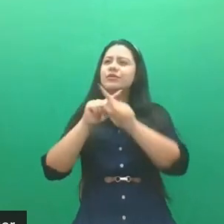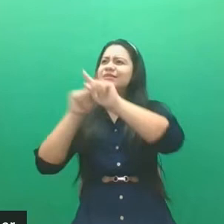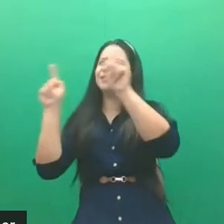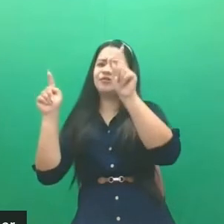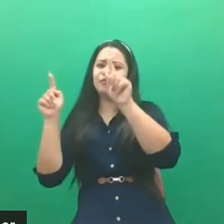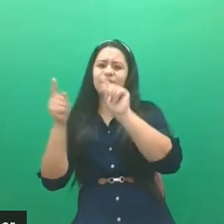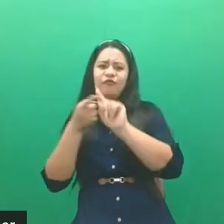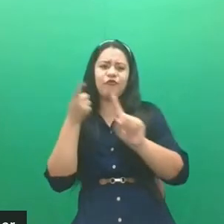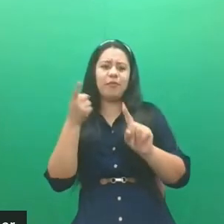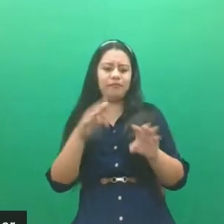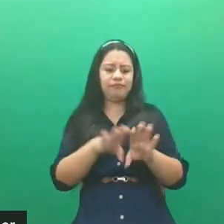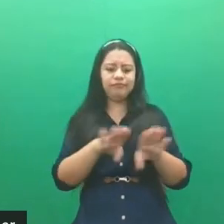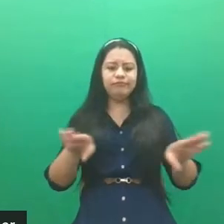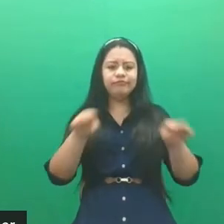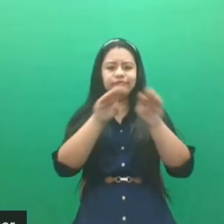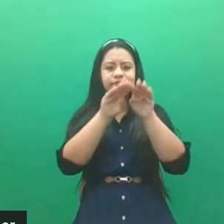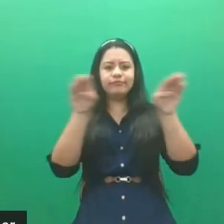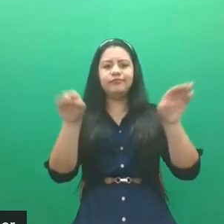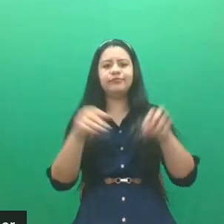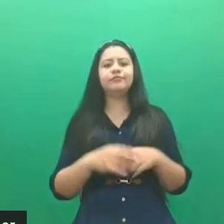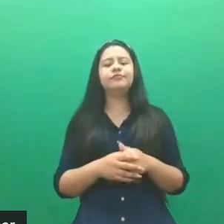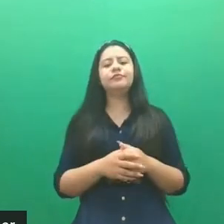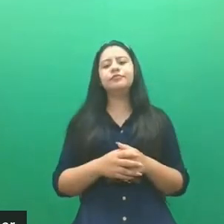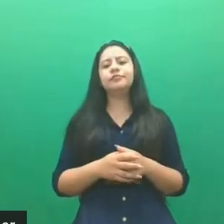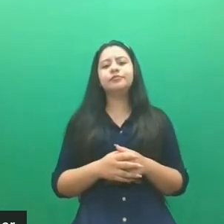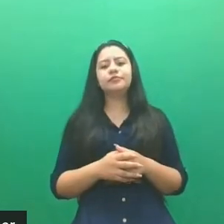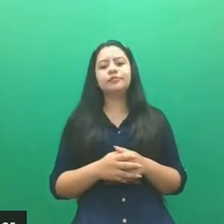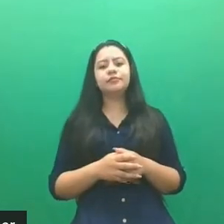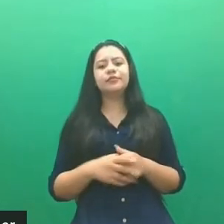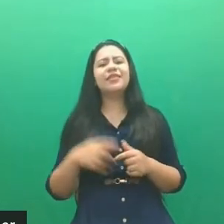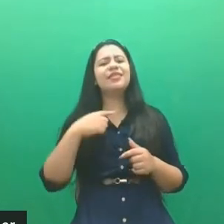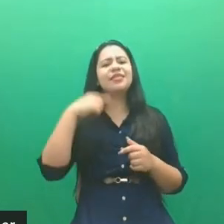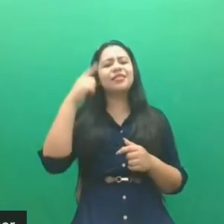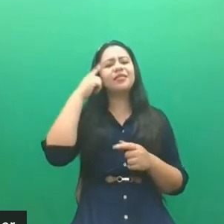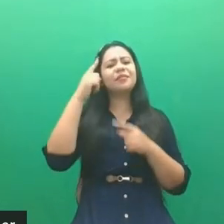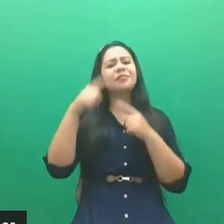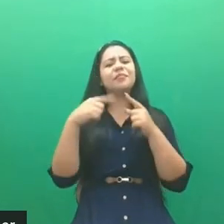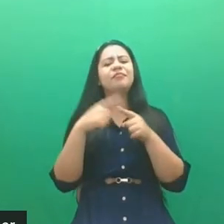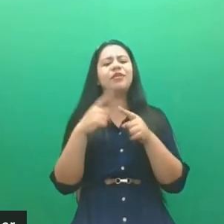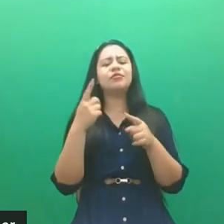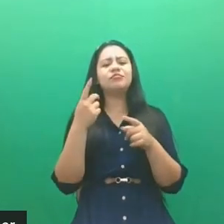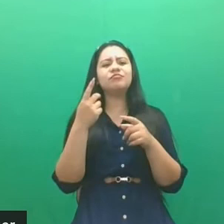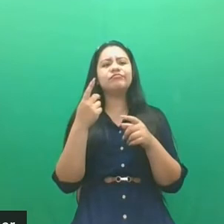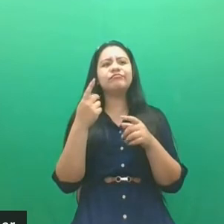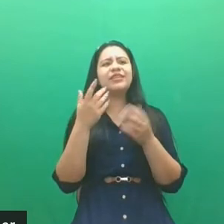different sensory modality. Think about objects that normally you don't want folks to touch,